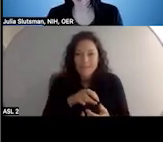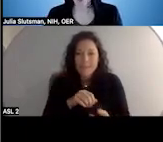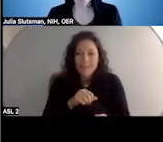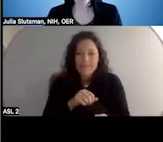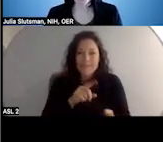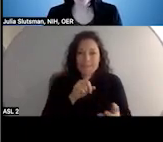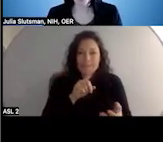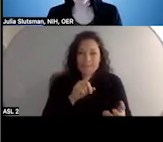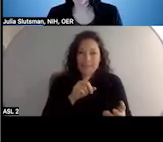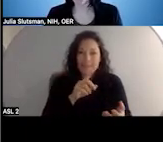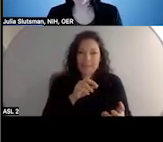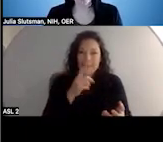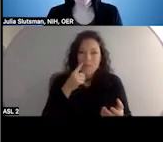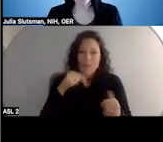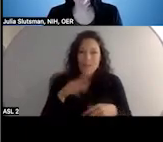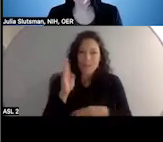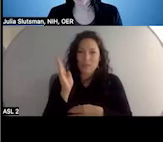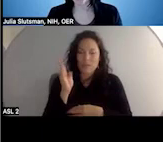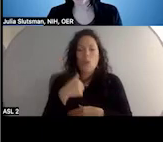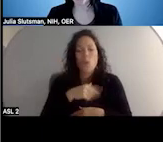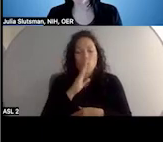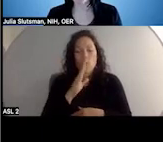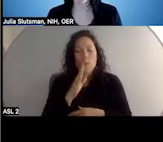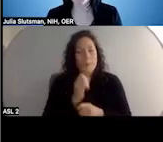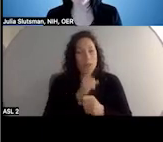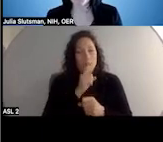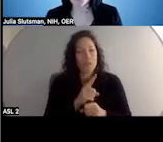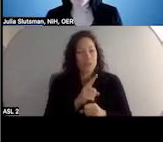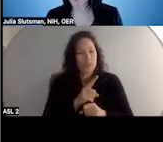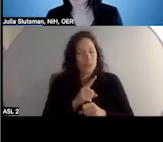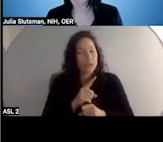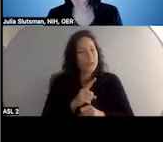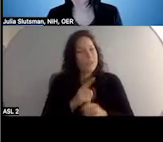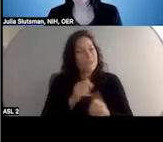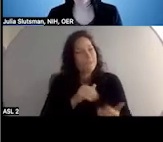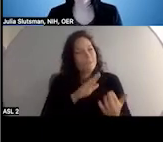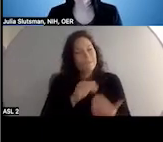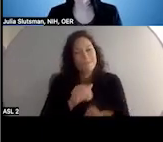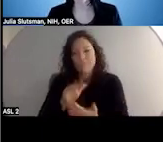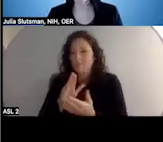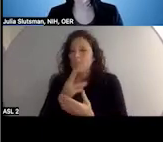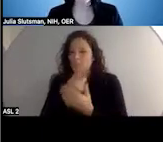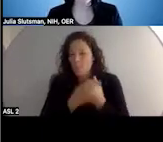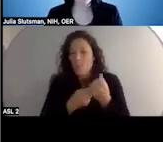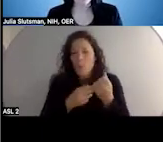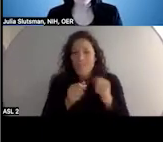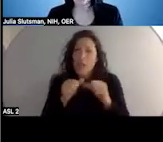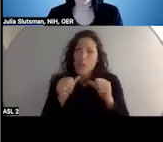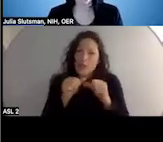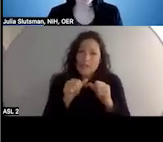and we'll be working to make sure to address areas relevant to all of you.